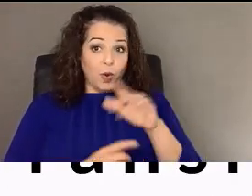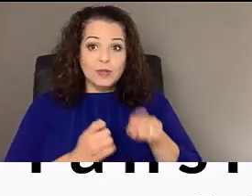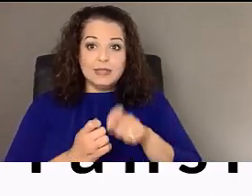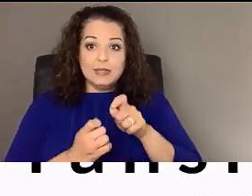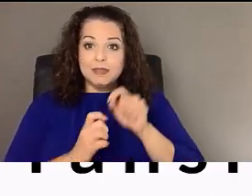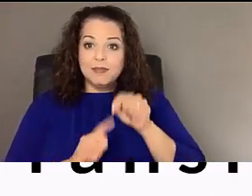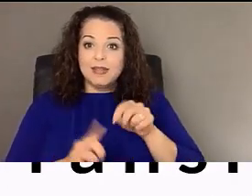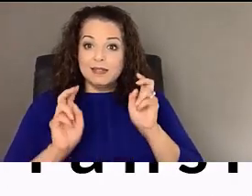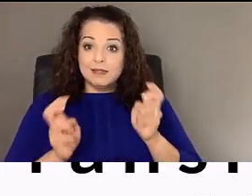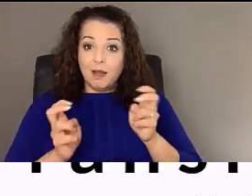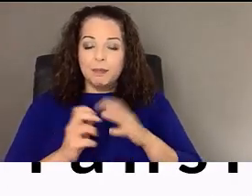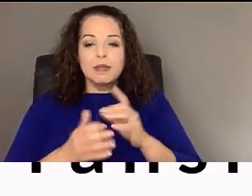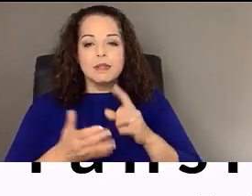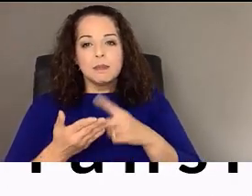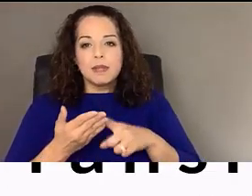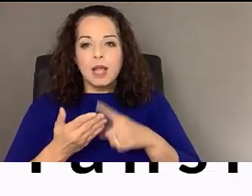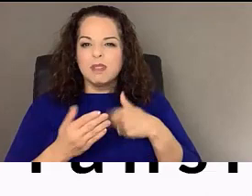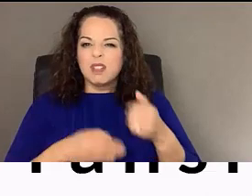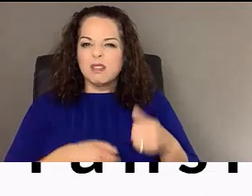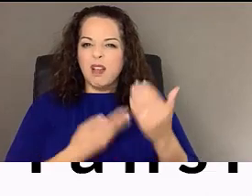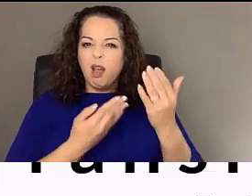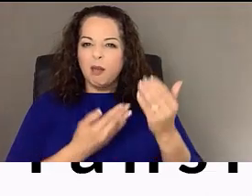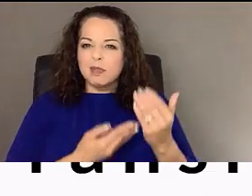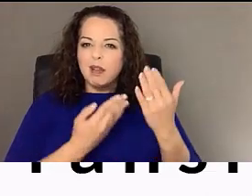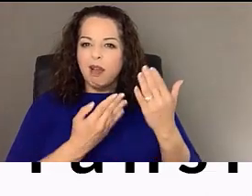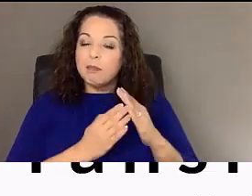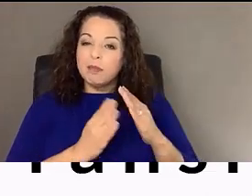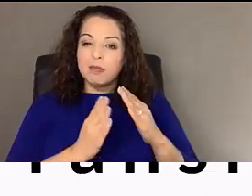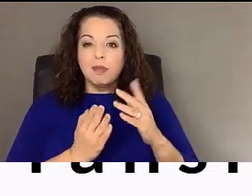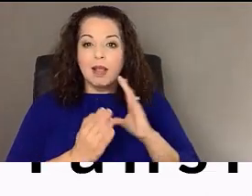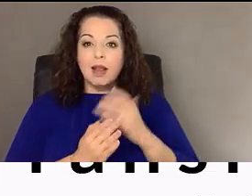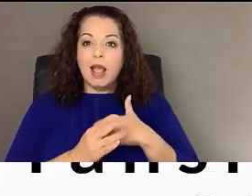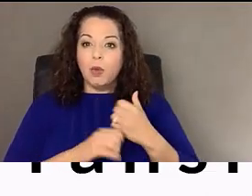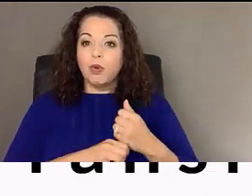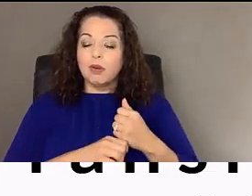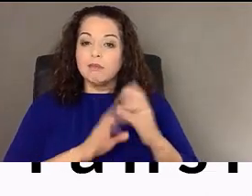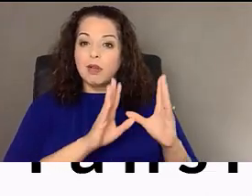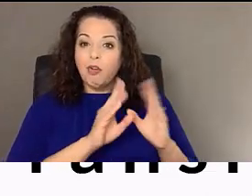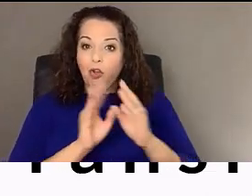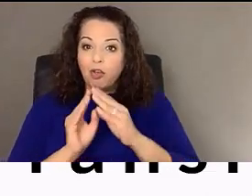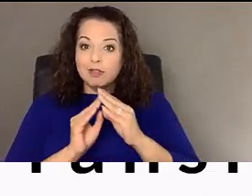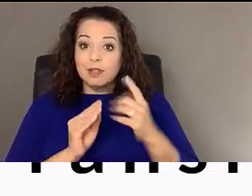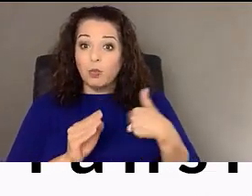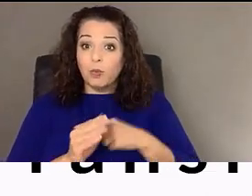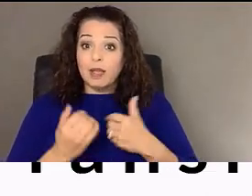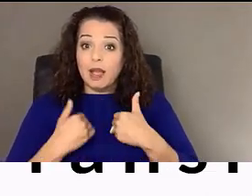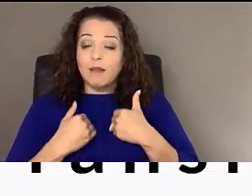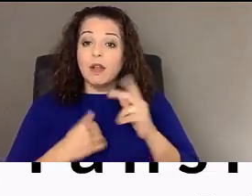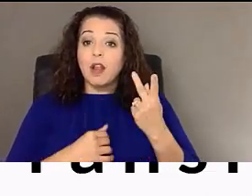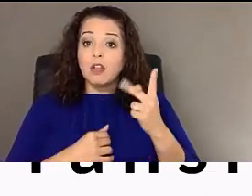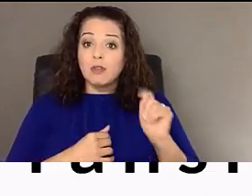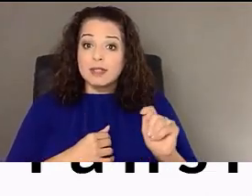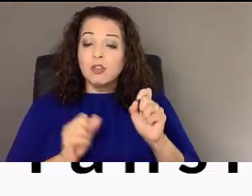and sometimes this comes up often in calls that we have, knowledge translation can support assistive technology,